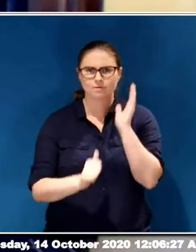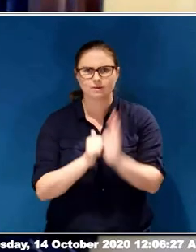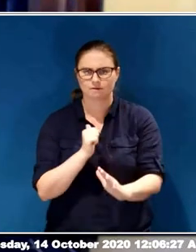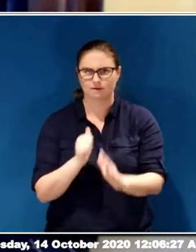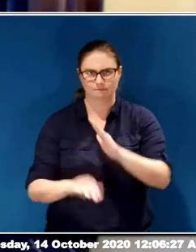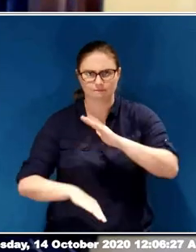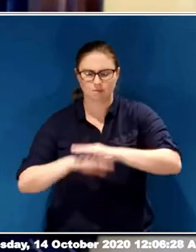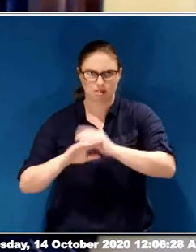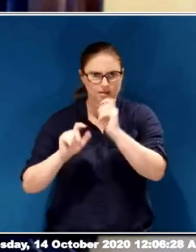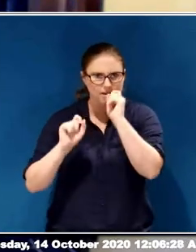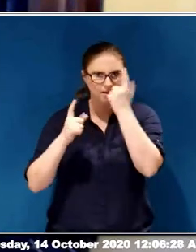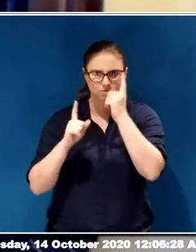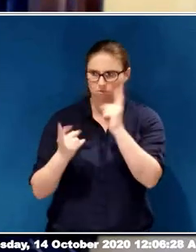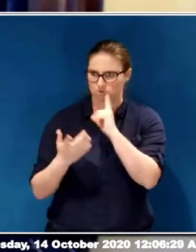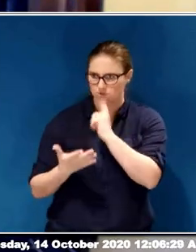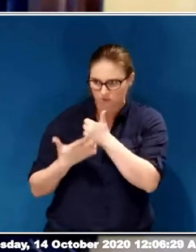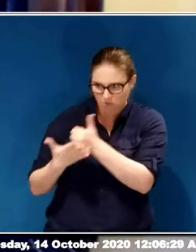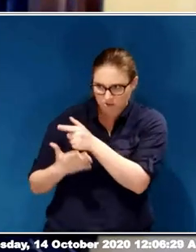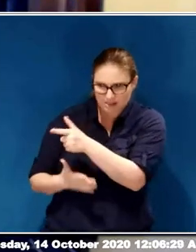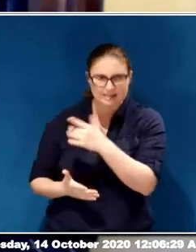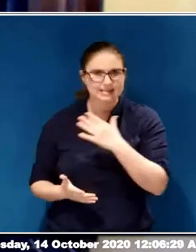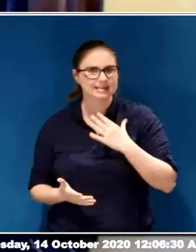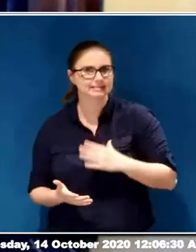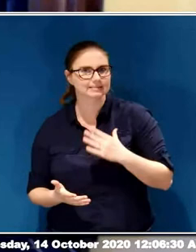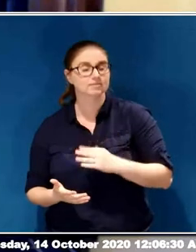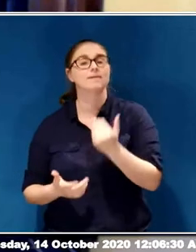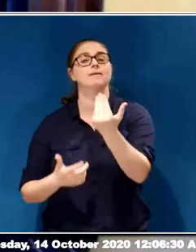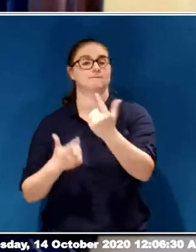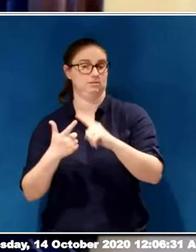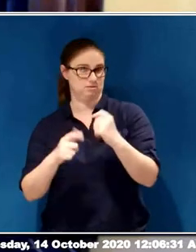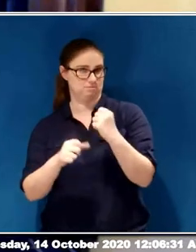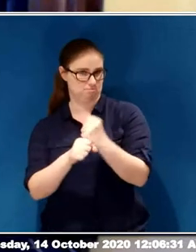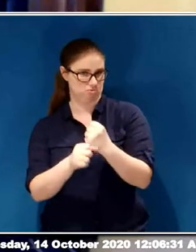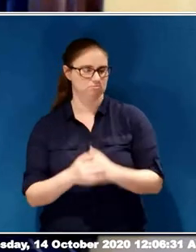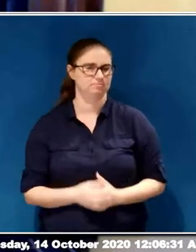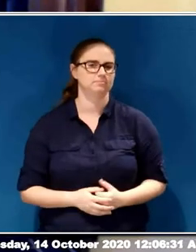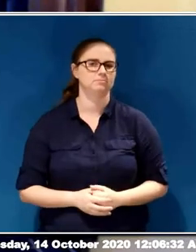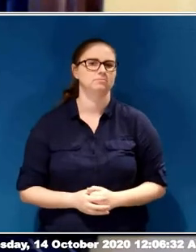So, for example, we know that students who find work difficult or don't receive